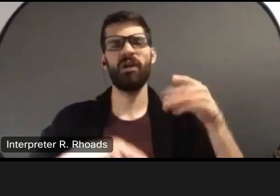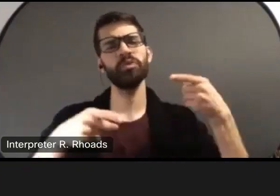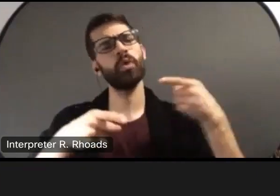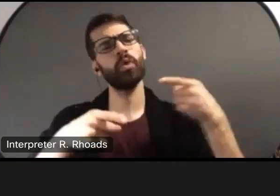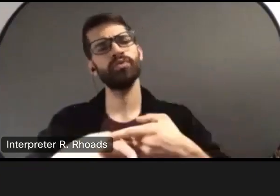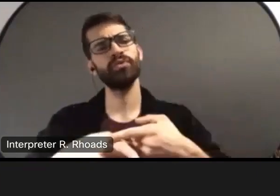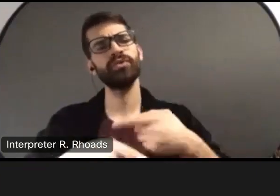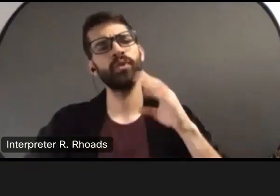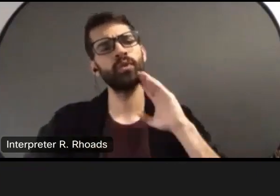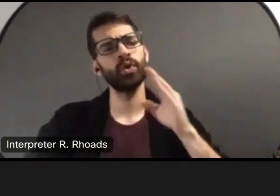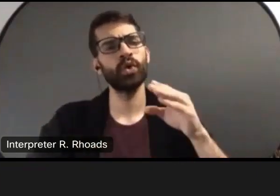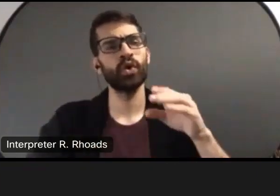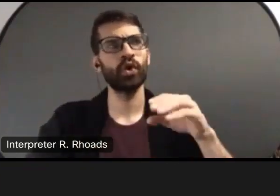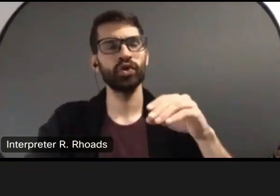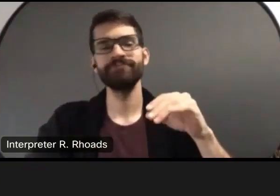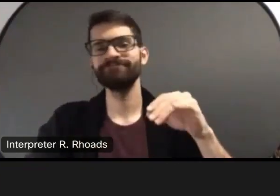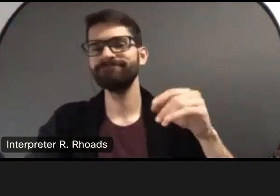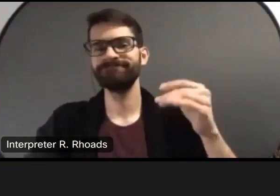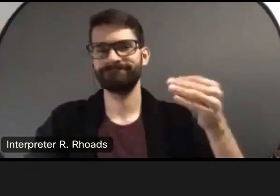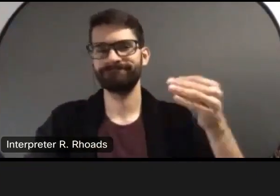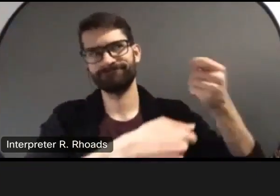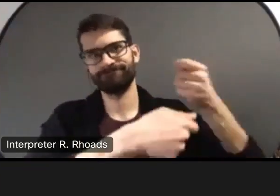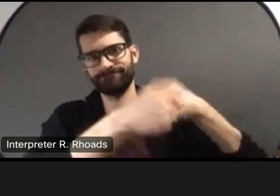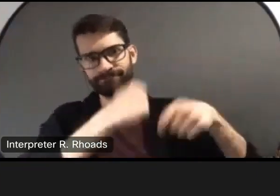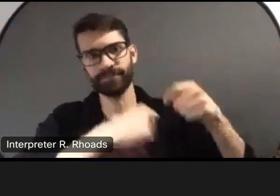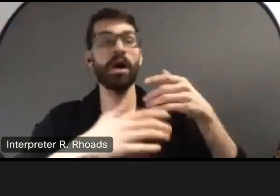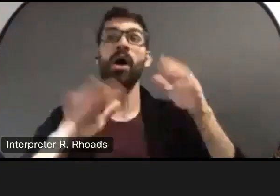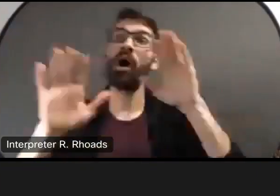resolution that all of a sudden there was a new Commission that hadn't been